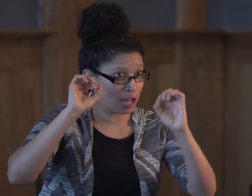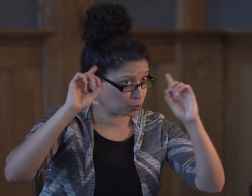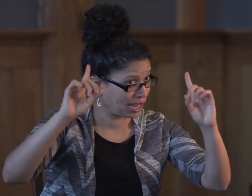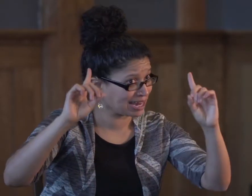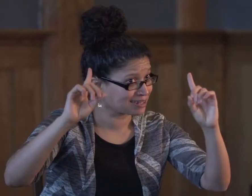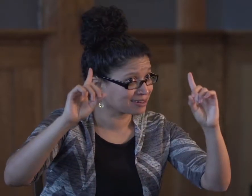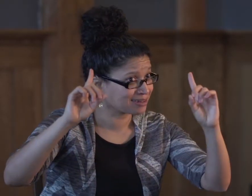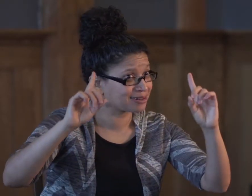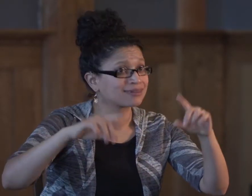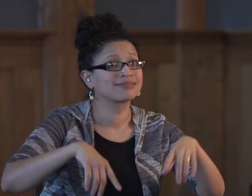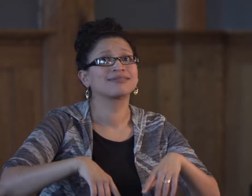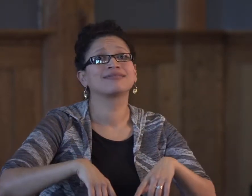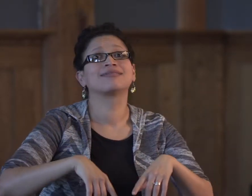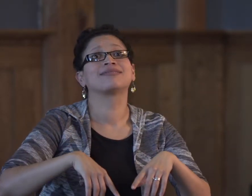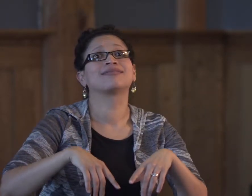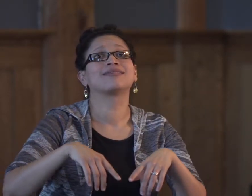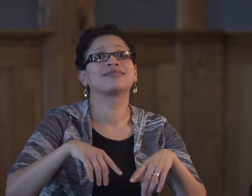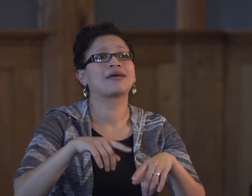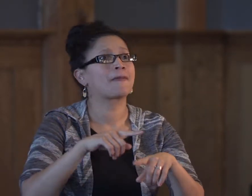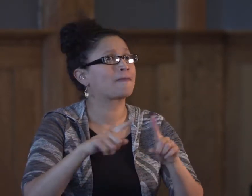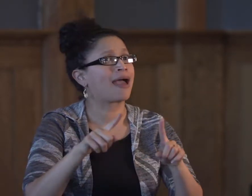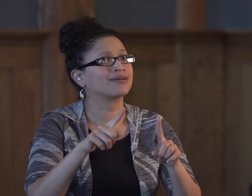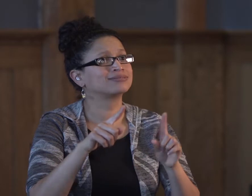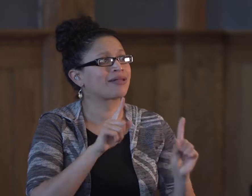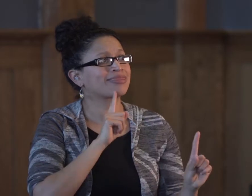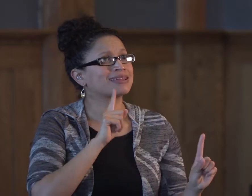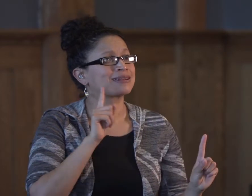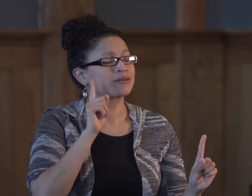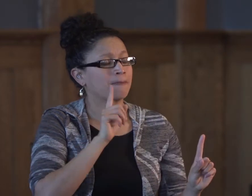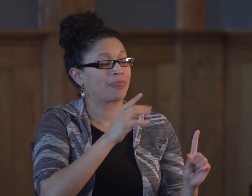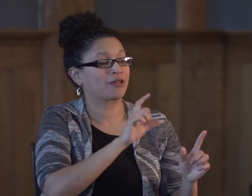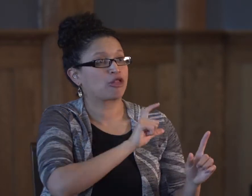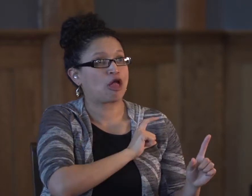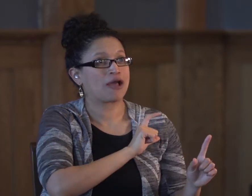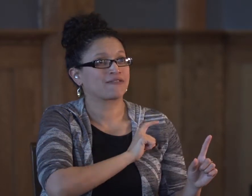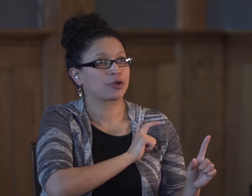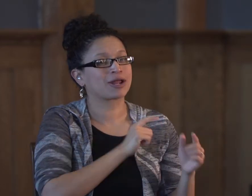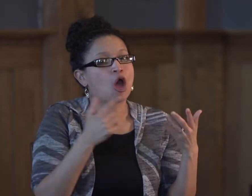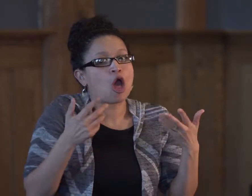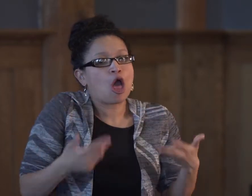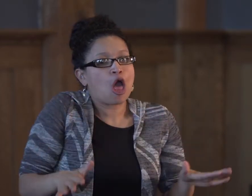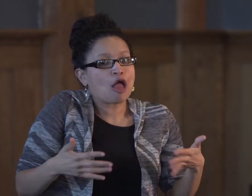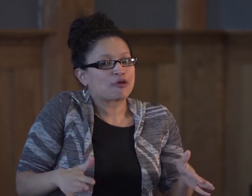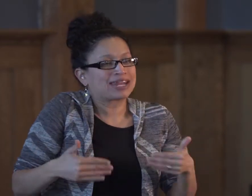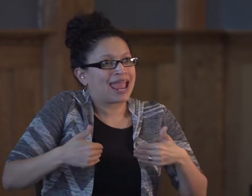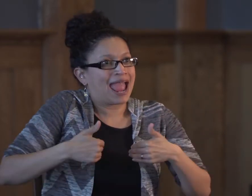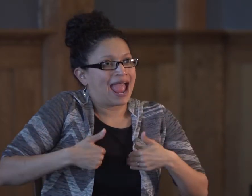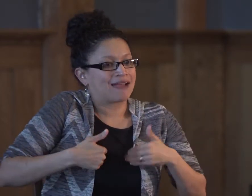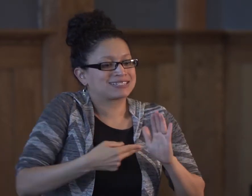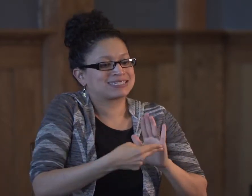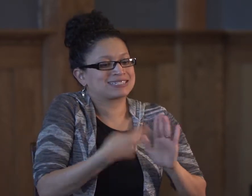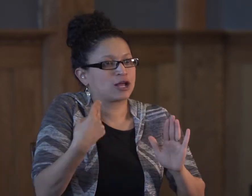who are Deaf, African American, perhaps highly educated, that individual is going to have